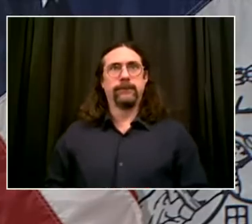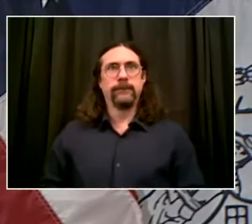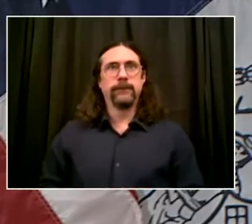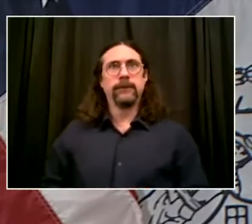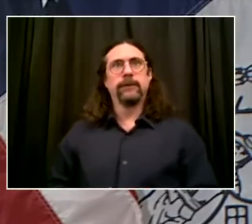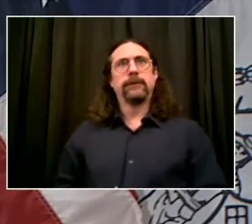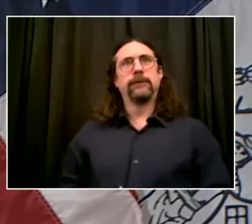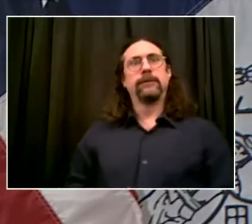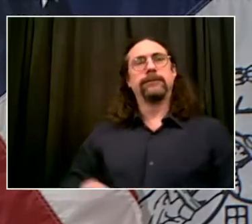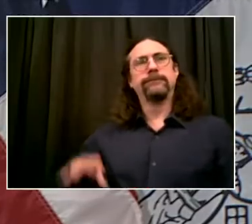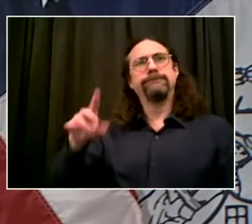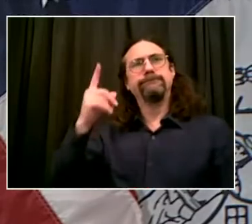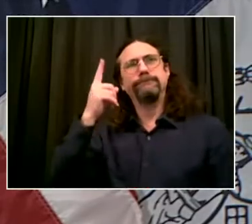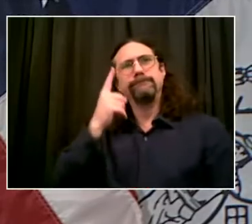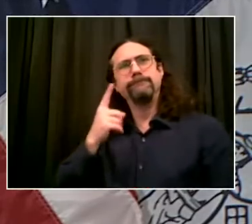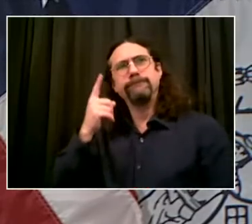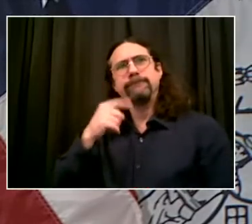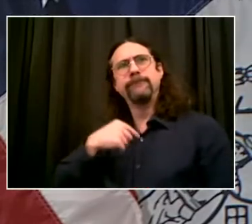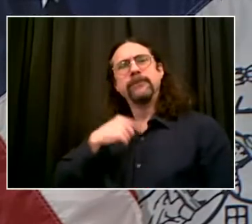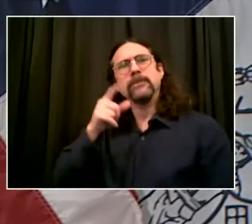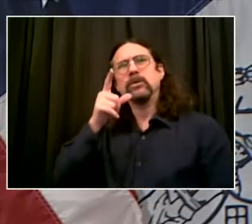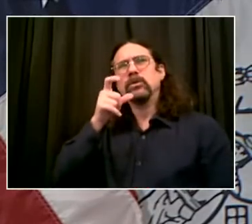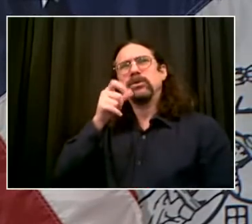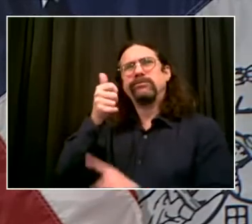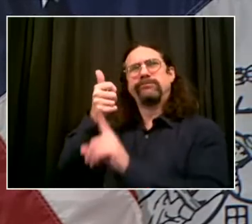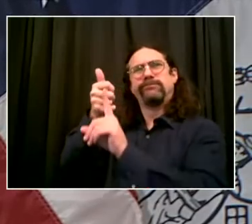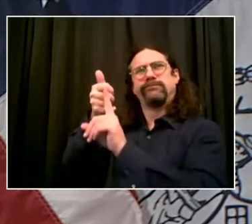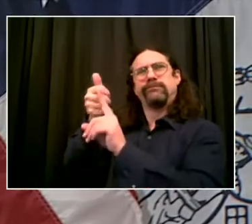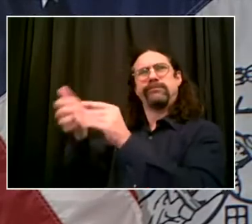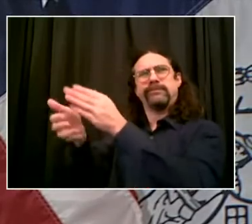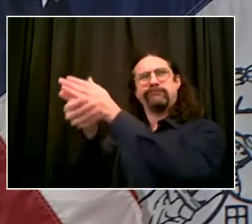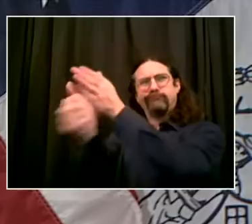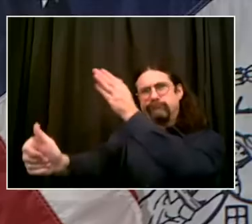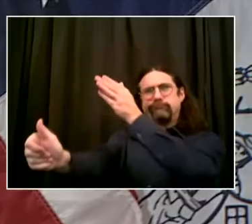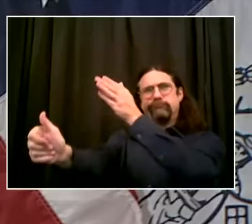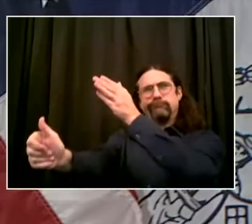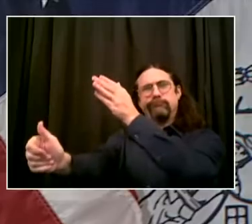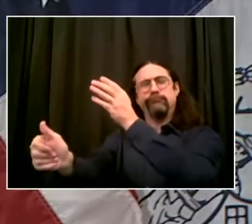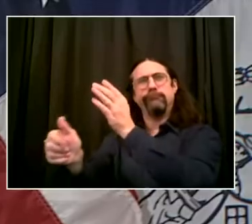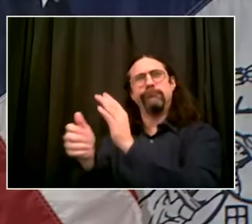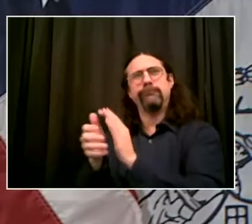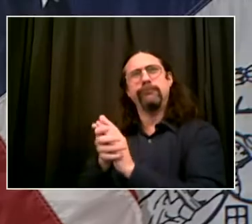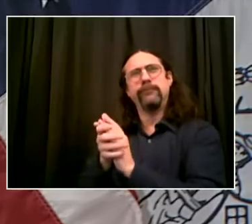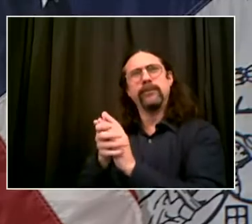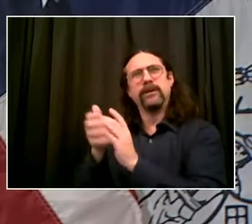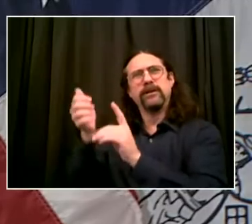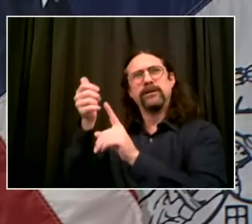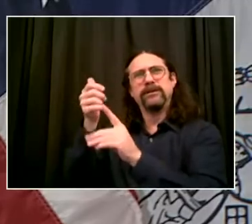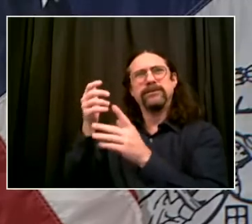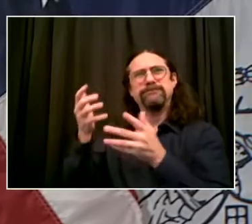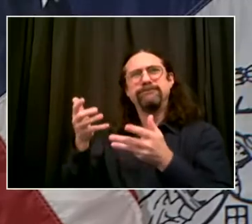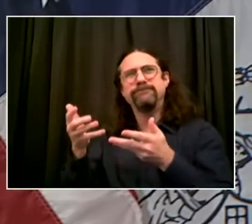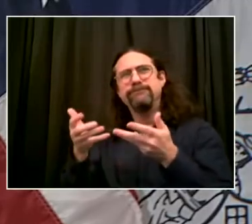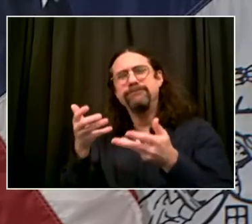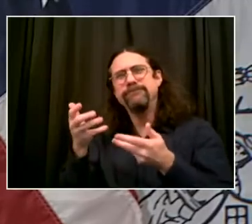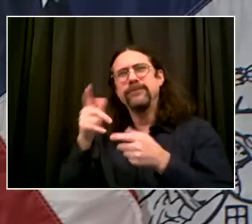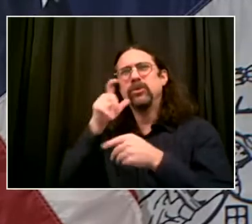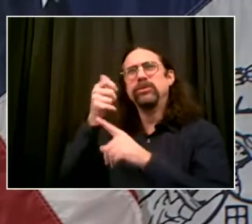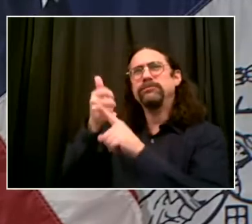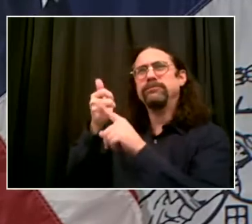YOUR GUIDANCE ABOUT HOW TO OVERCOME LEARNING LOSS? WHO ARE THTHE EXPERTS YOU WERE LOOKING TO, WHAT AREETH E OTHER